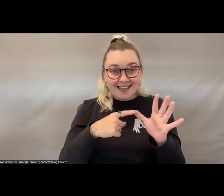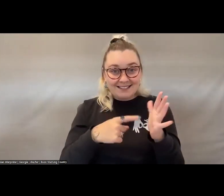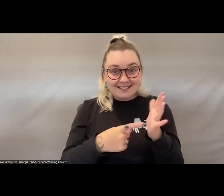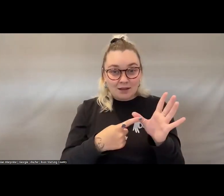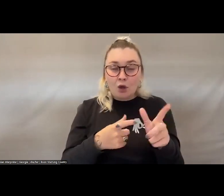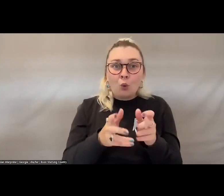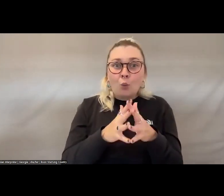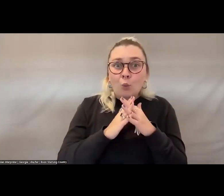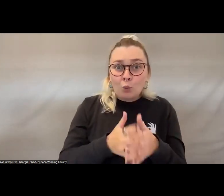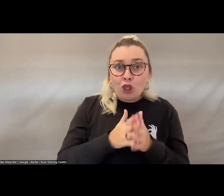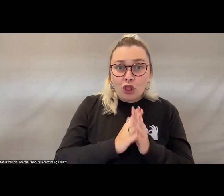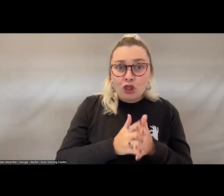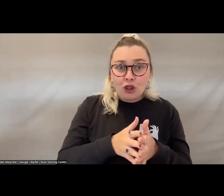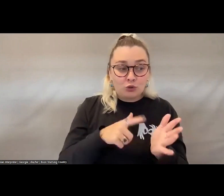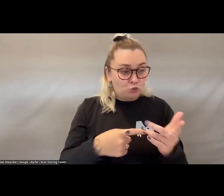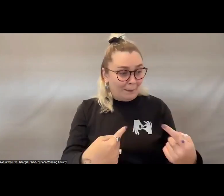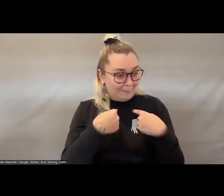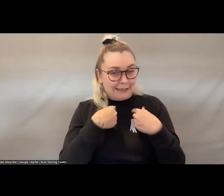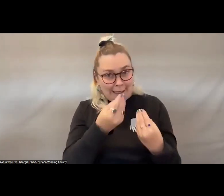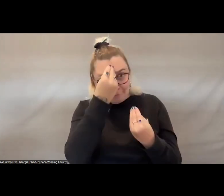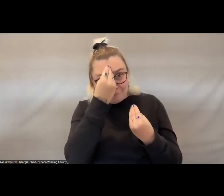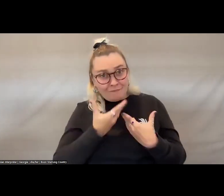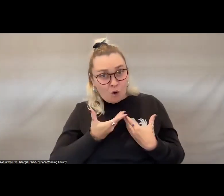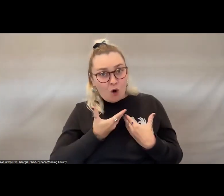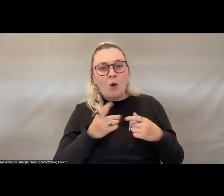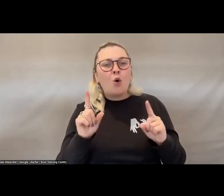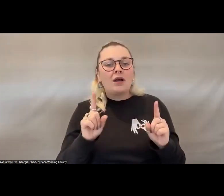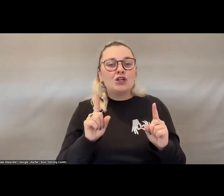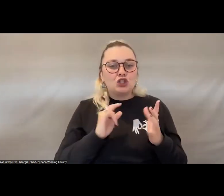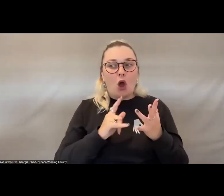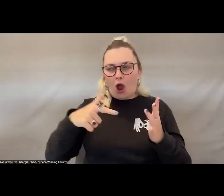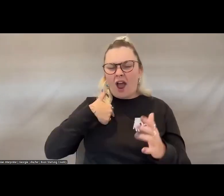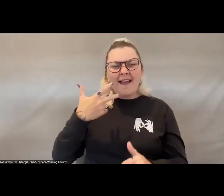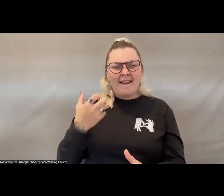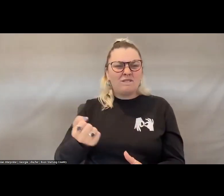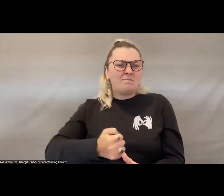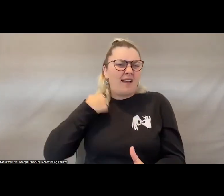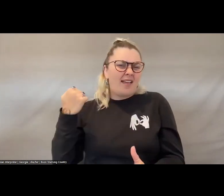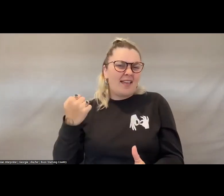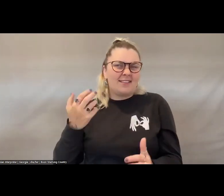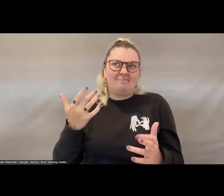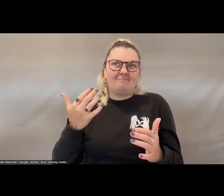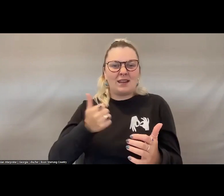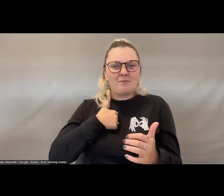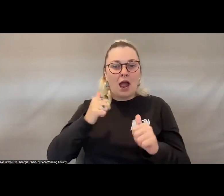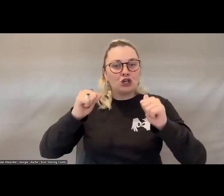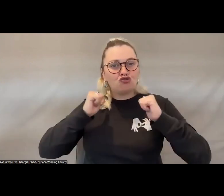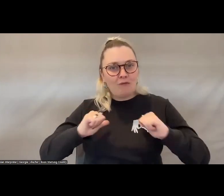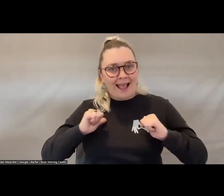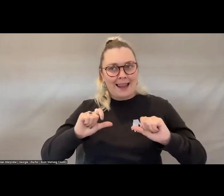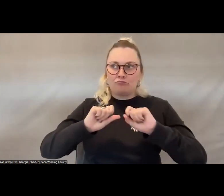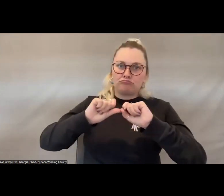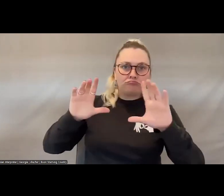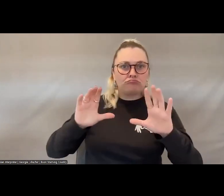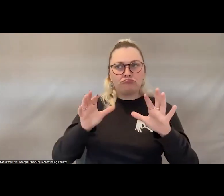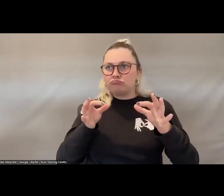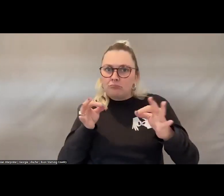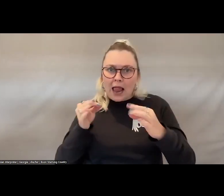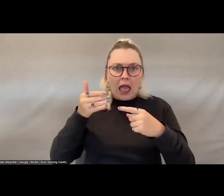useful to me and informs Although I have my training obviously planned out, it does help